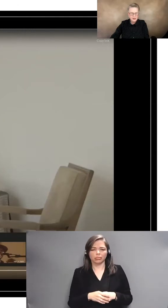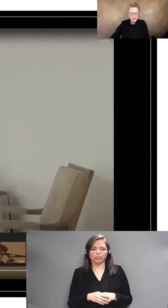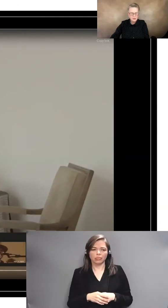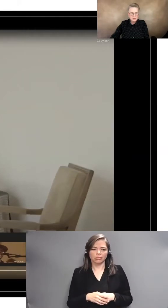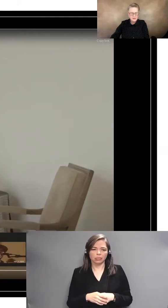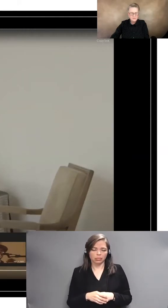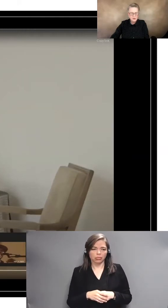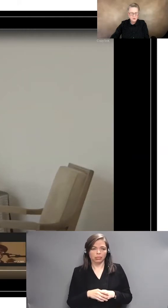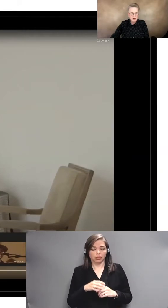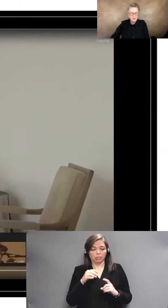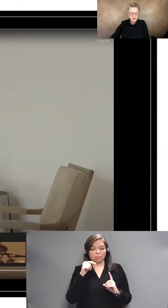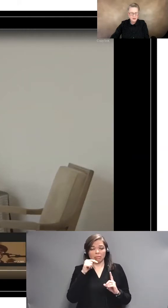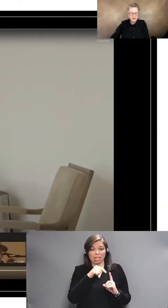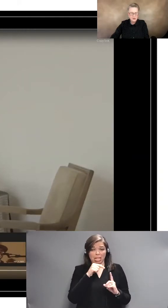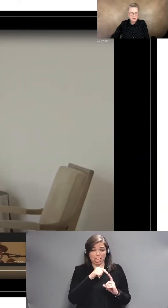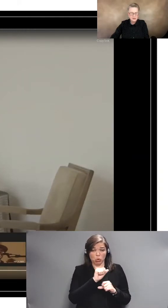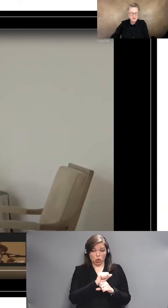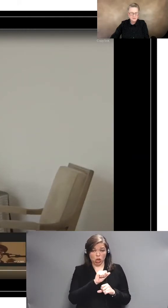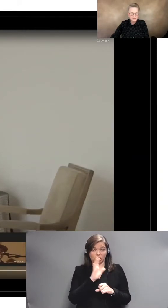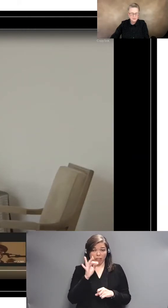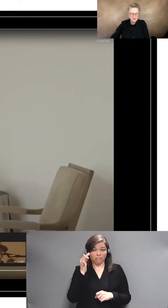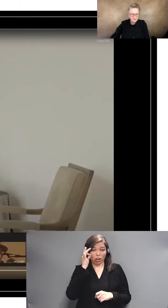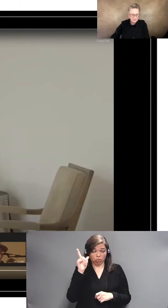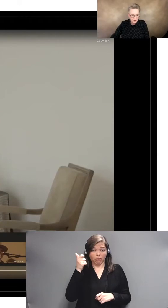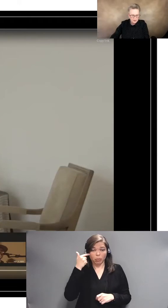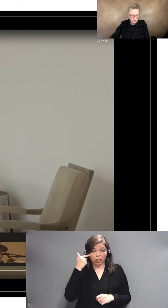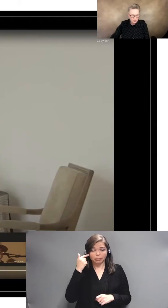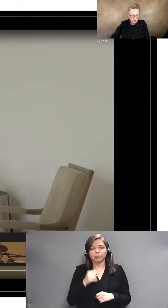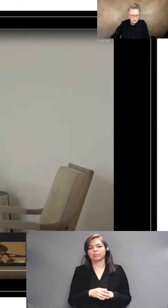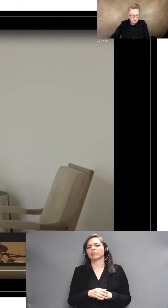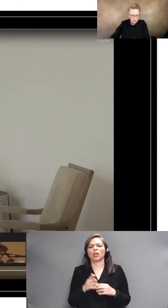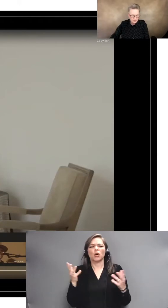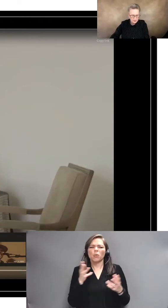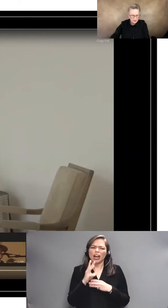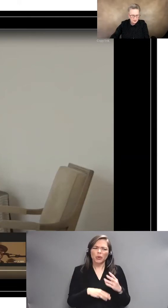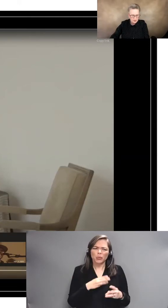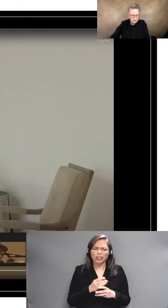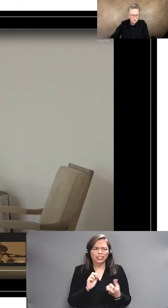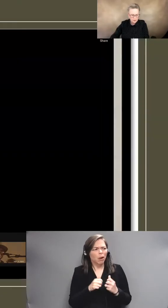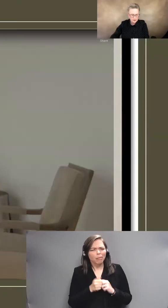he was in the federal government and he was given, what in the world is the problem here, there we go